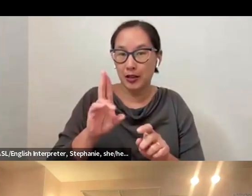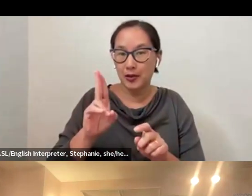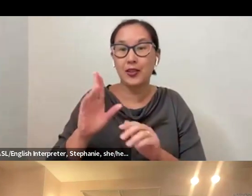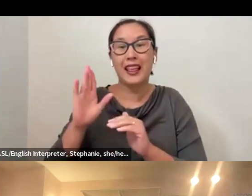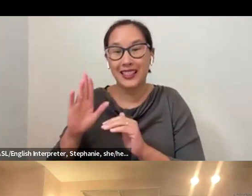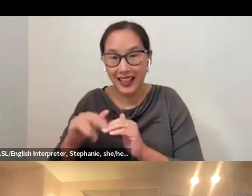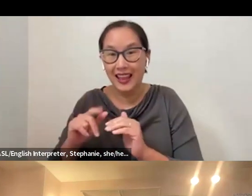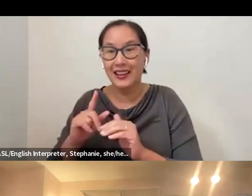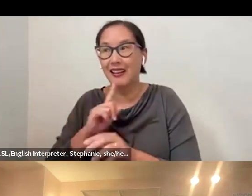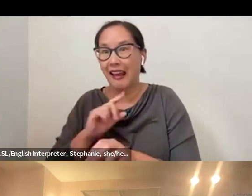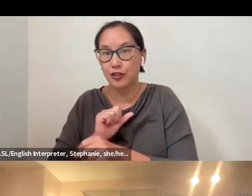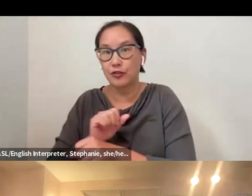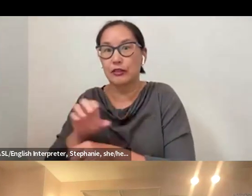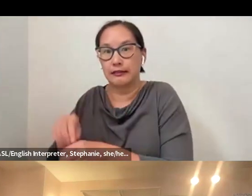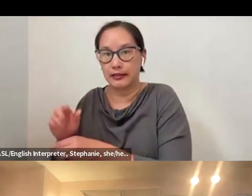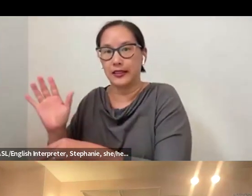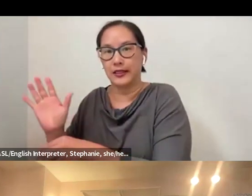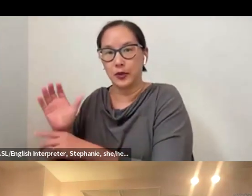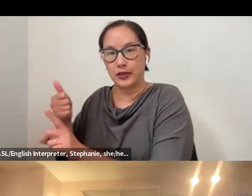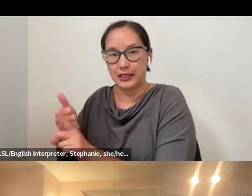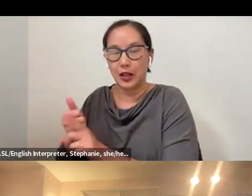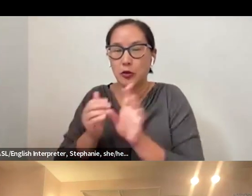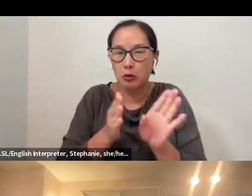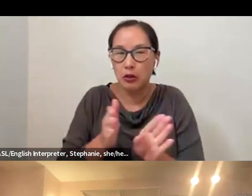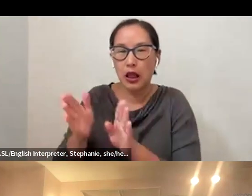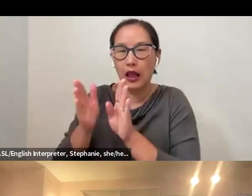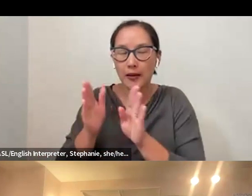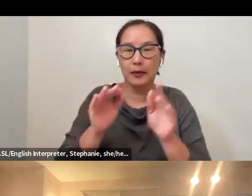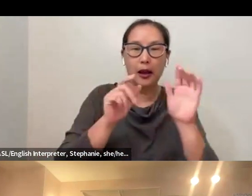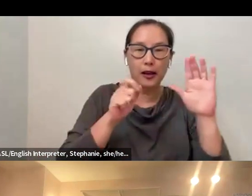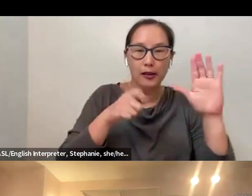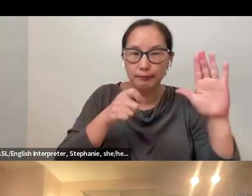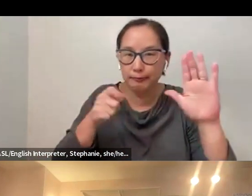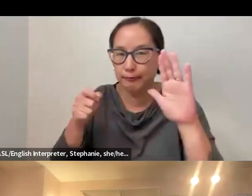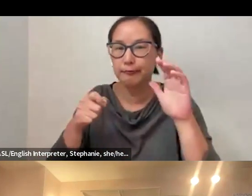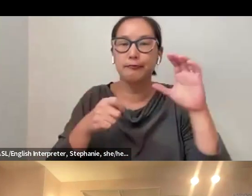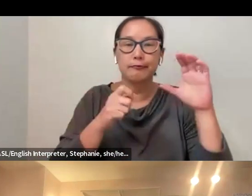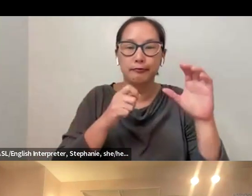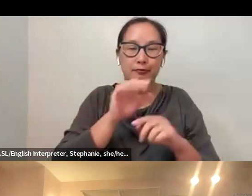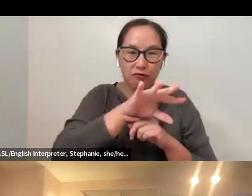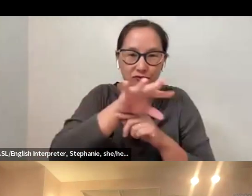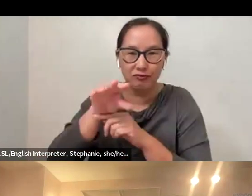You can plan for a lot of things, but, you know, reality has other plans.